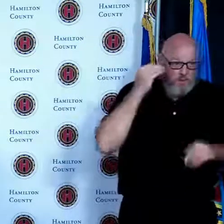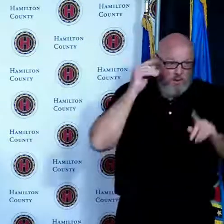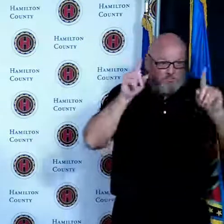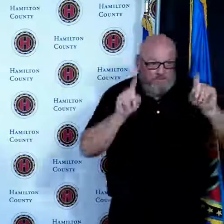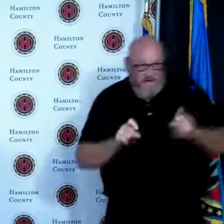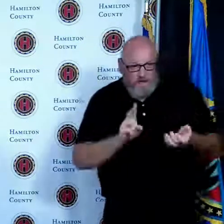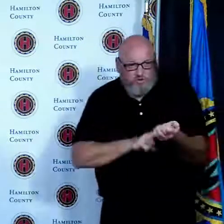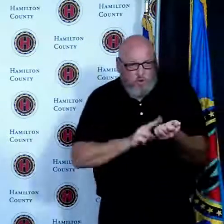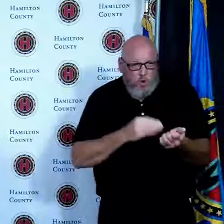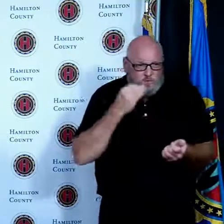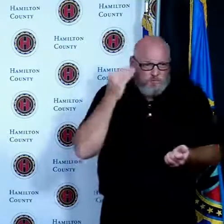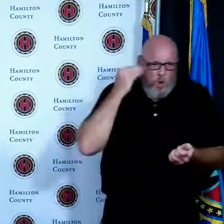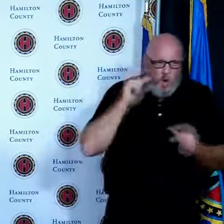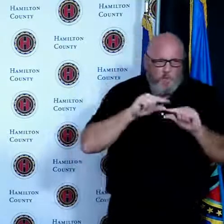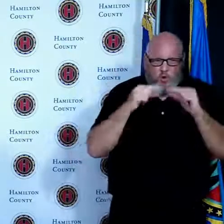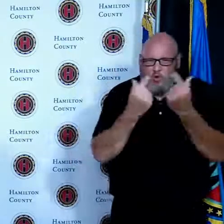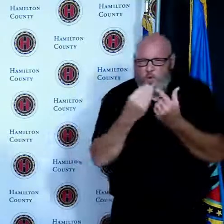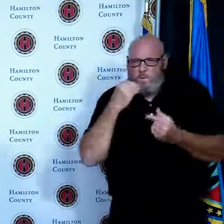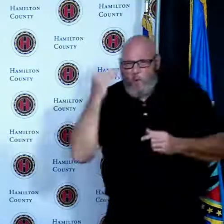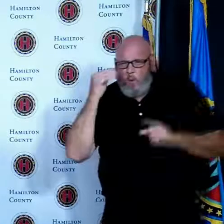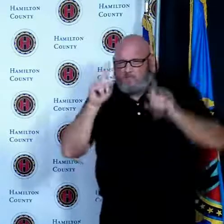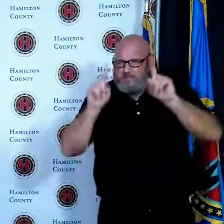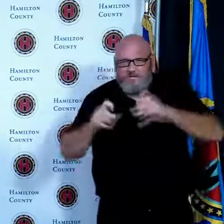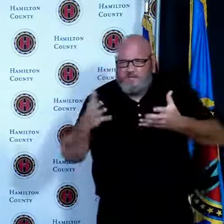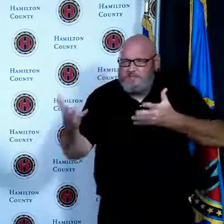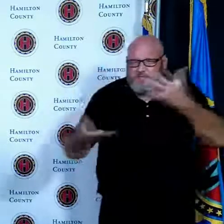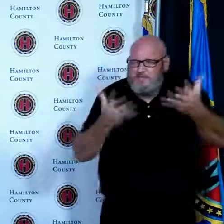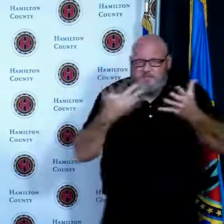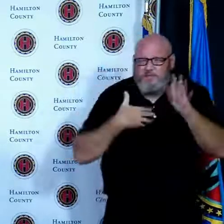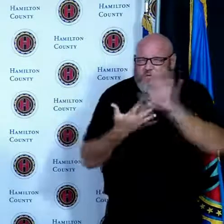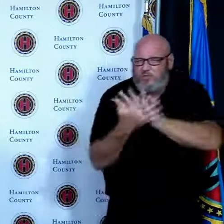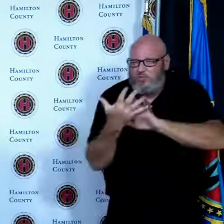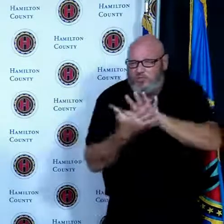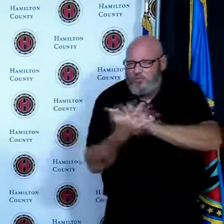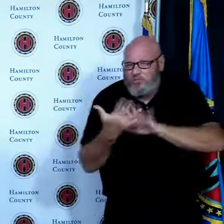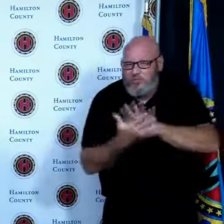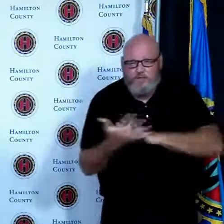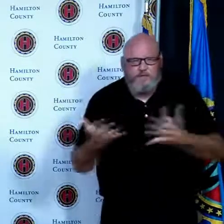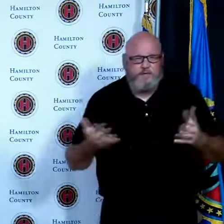either way so it's multi-faceted testing opportunities you've heard a little bit